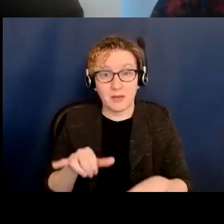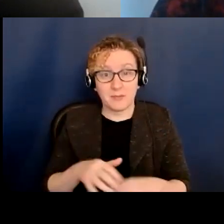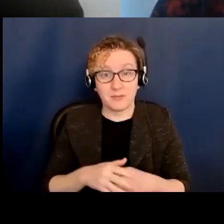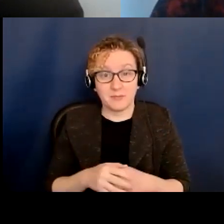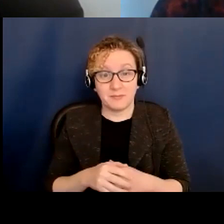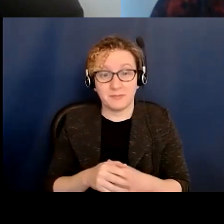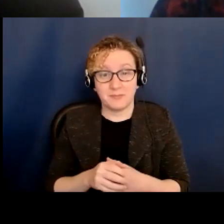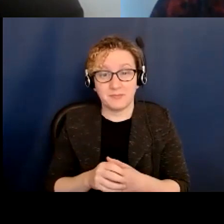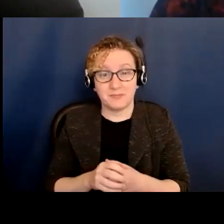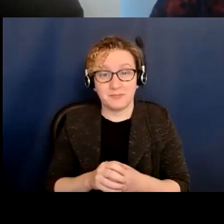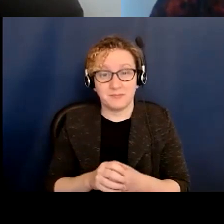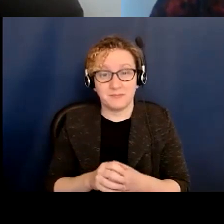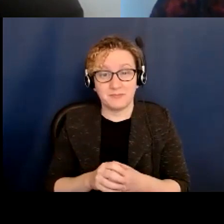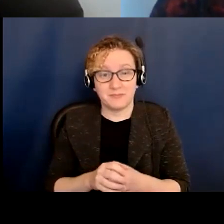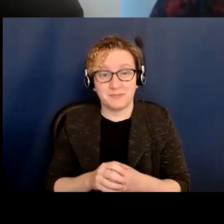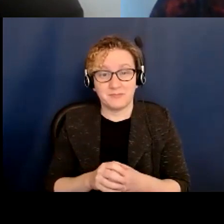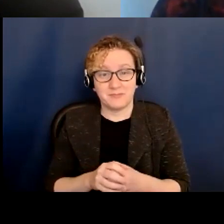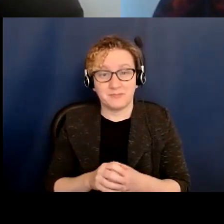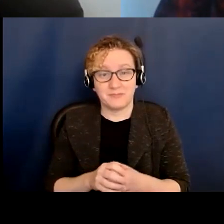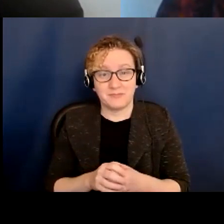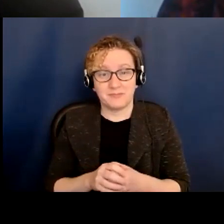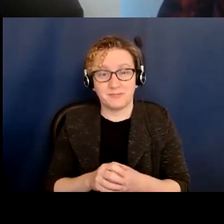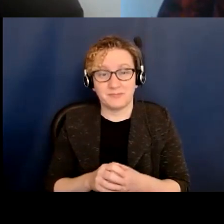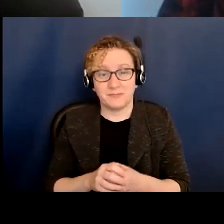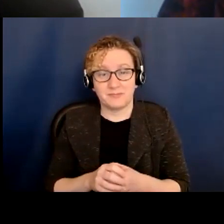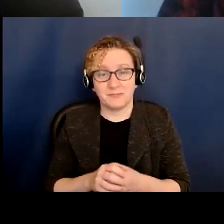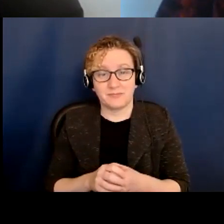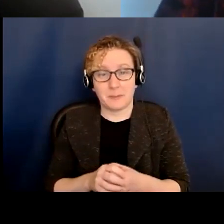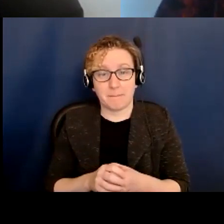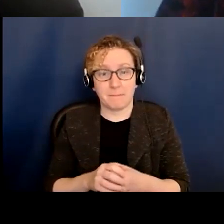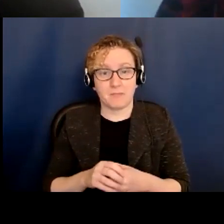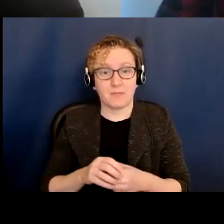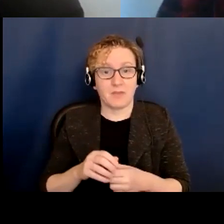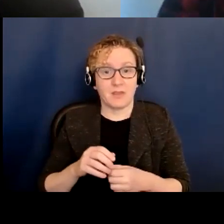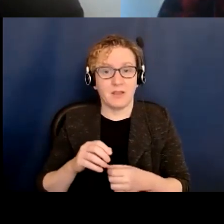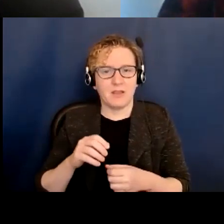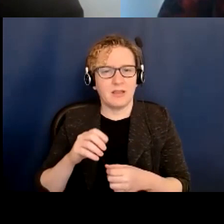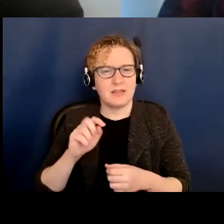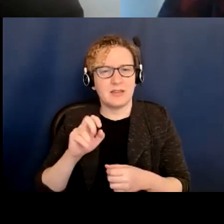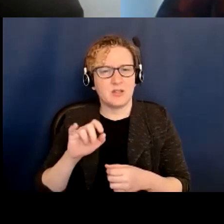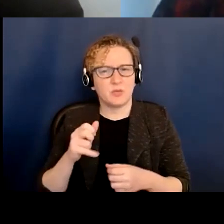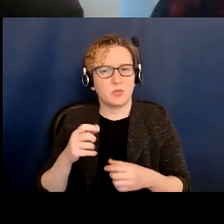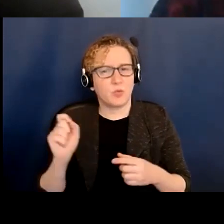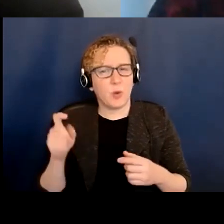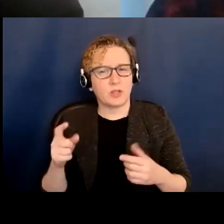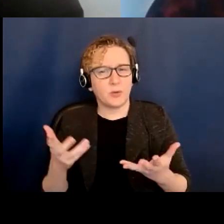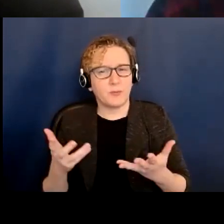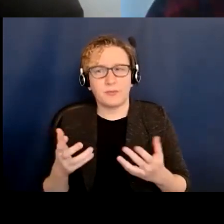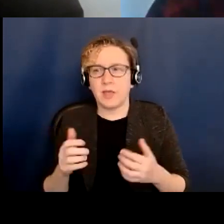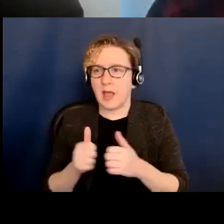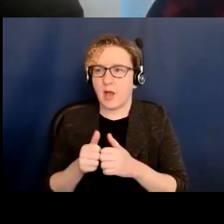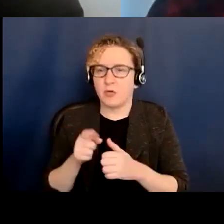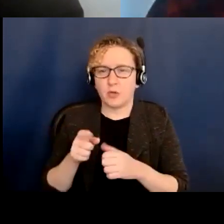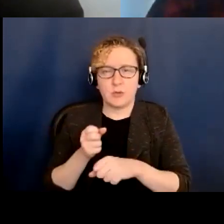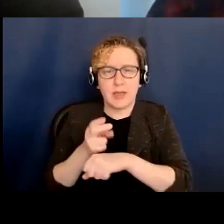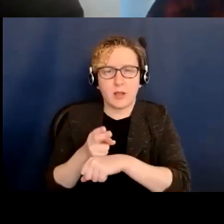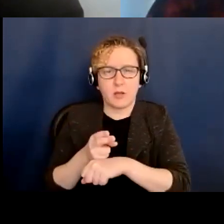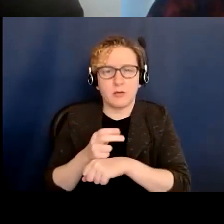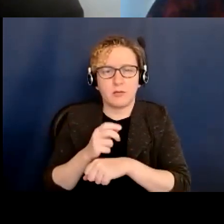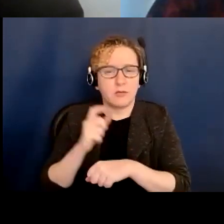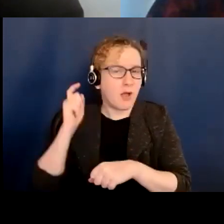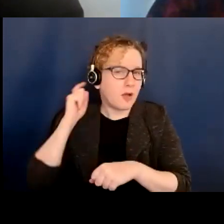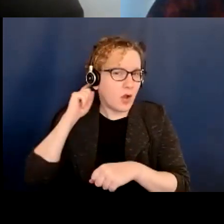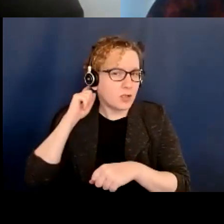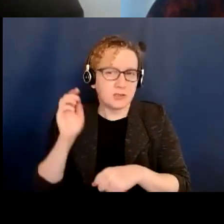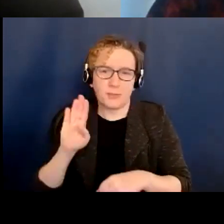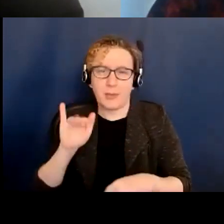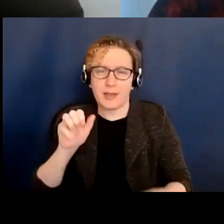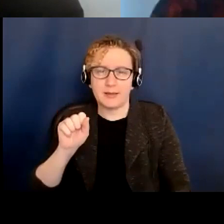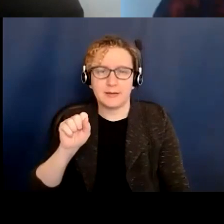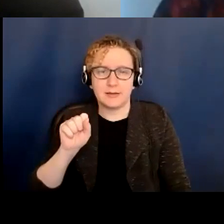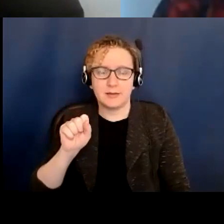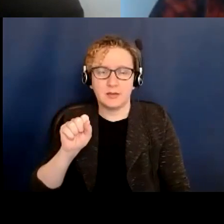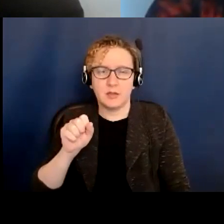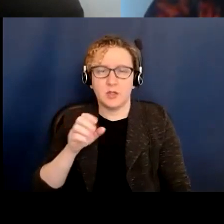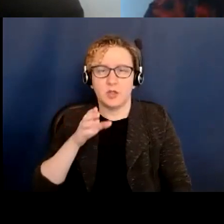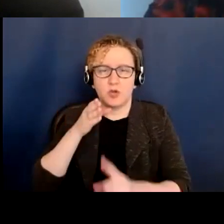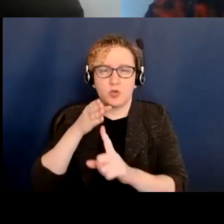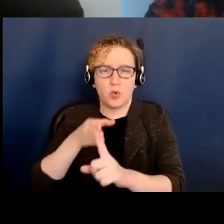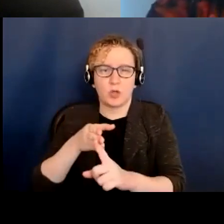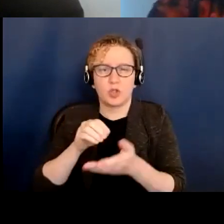How do you tackle unconscious bias toward students with disabilities?